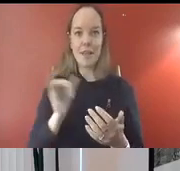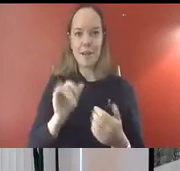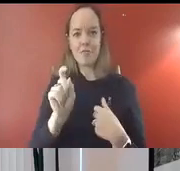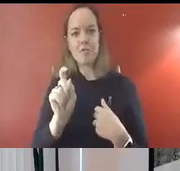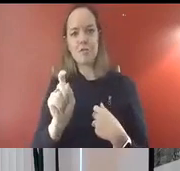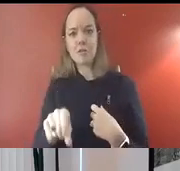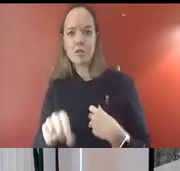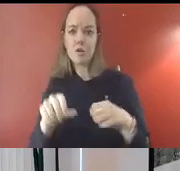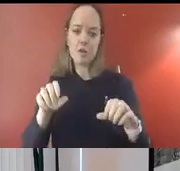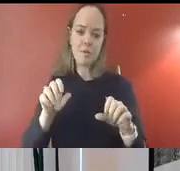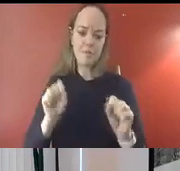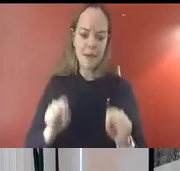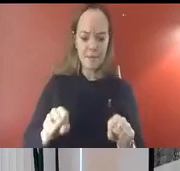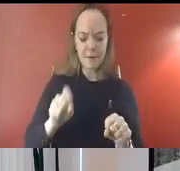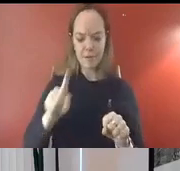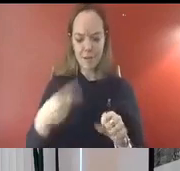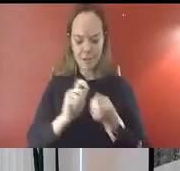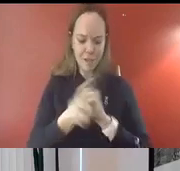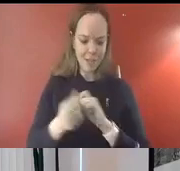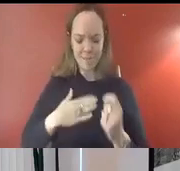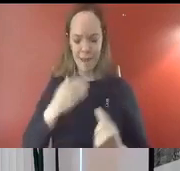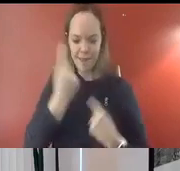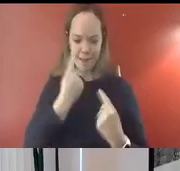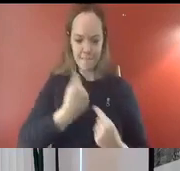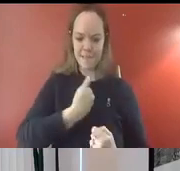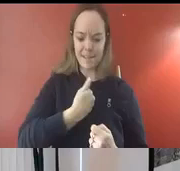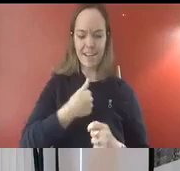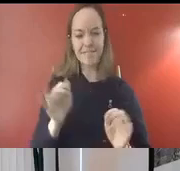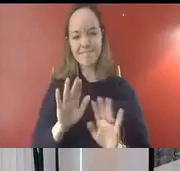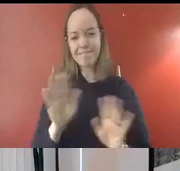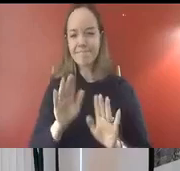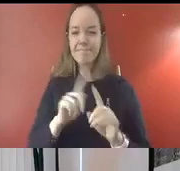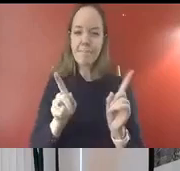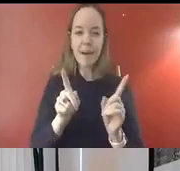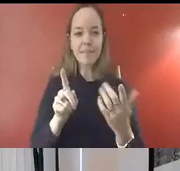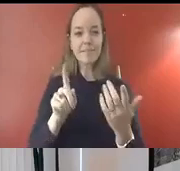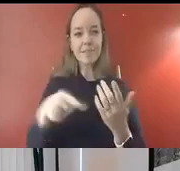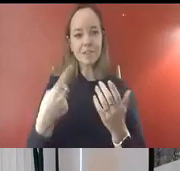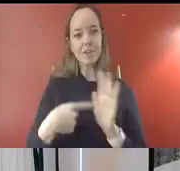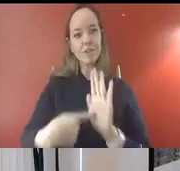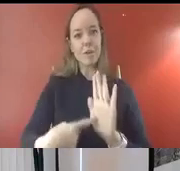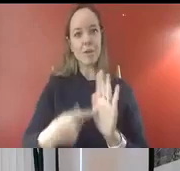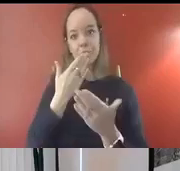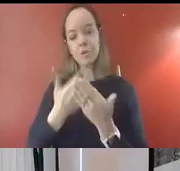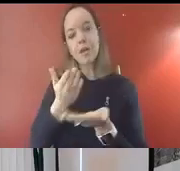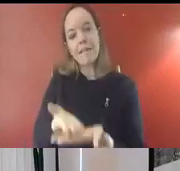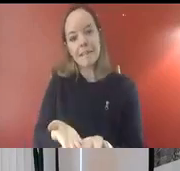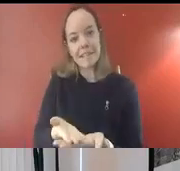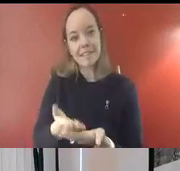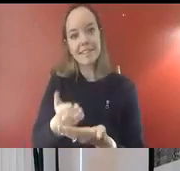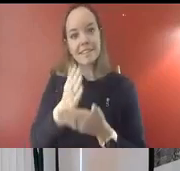Differently. But by saying that you know up by our bootstraps and just thinking there's some pretty good evidence that Differently. But by saying that you know there's some simple things that most of there's some pretty good evidence that